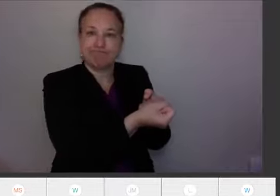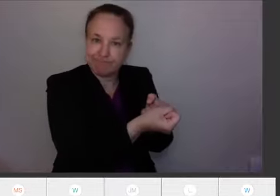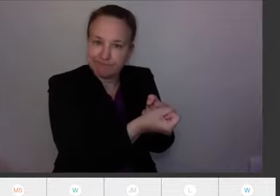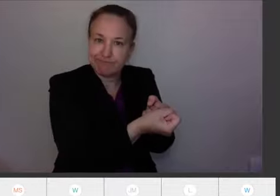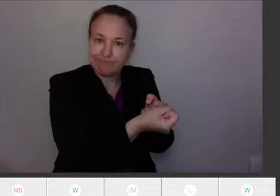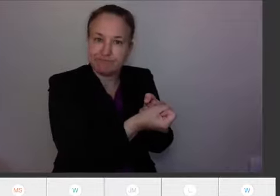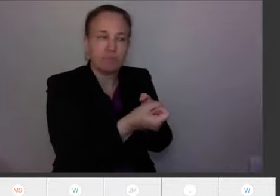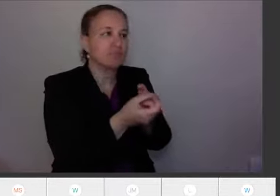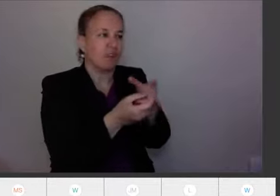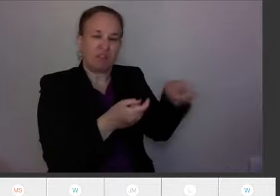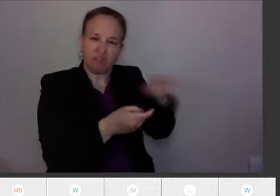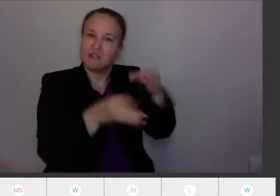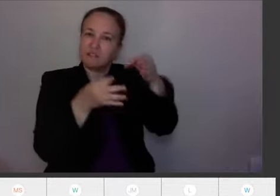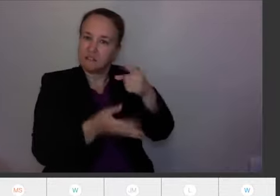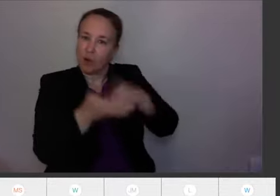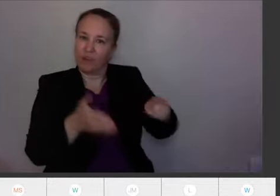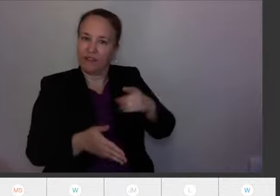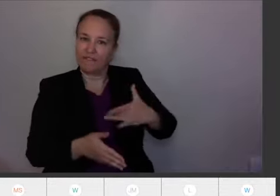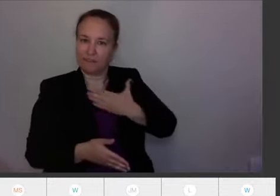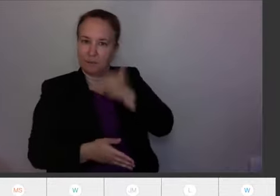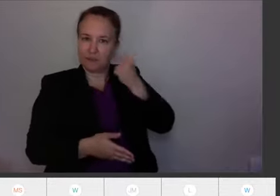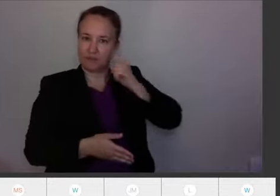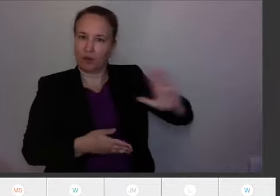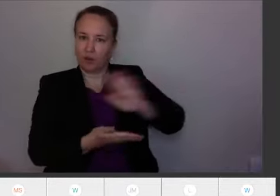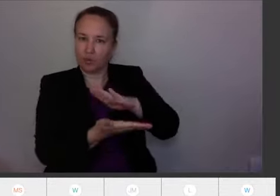their particular situations